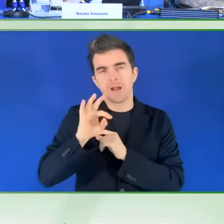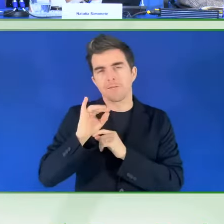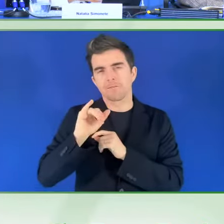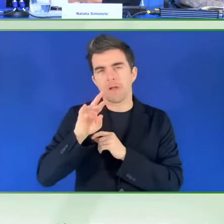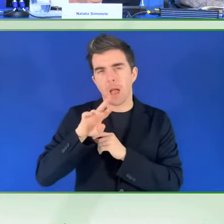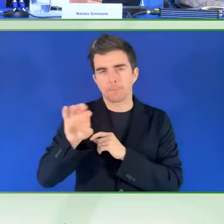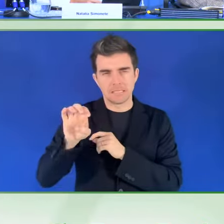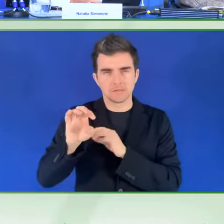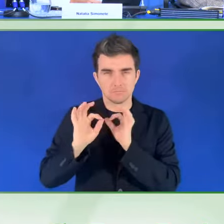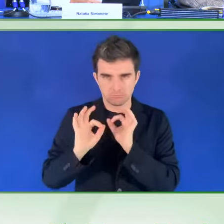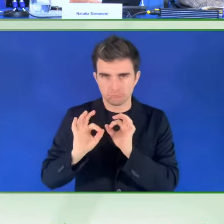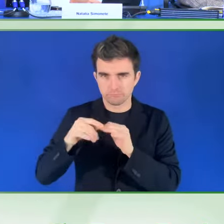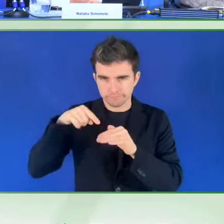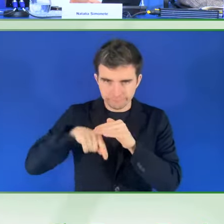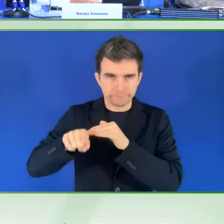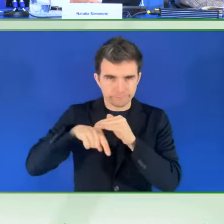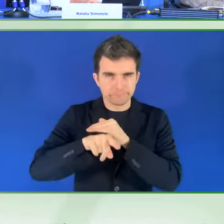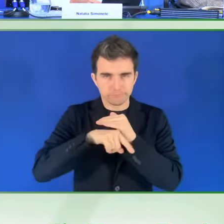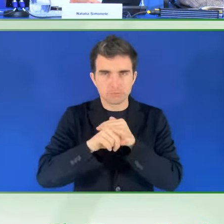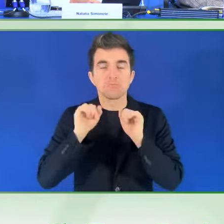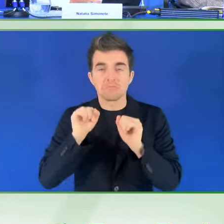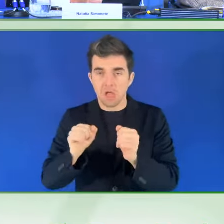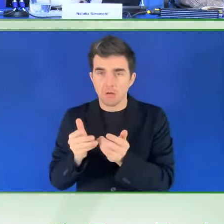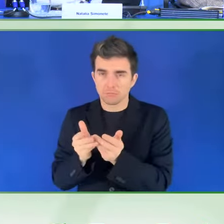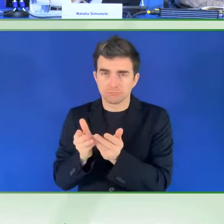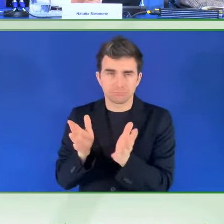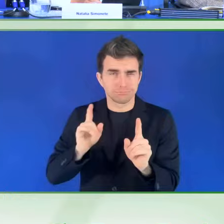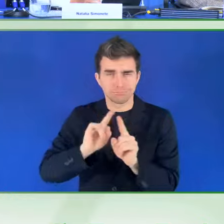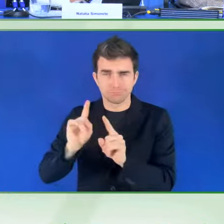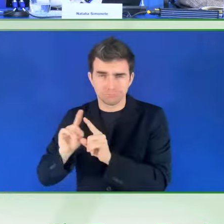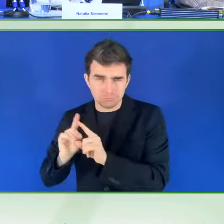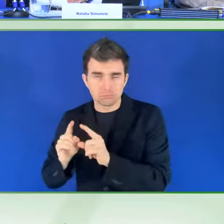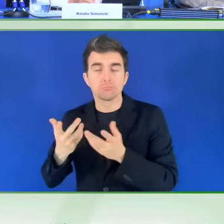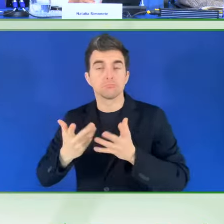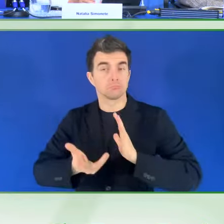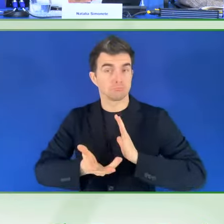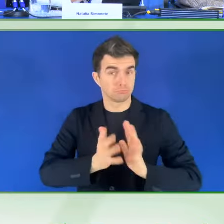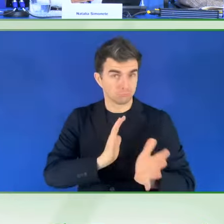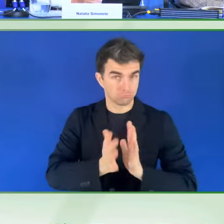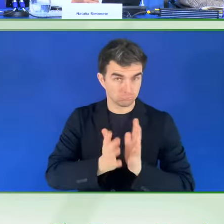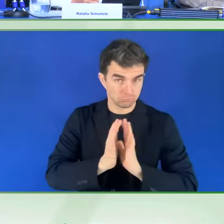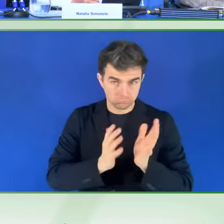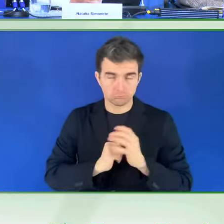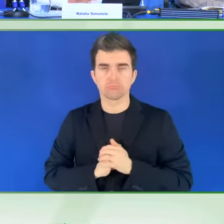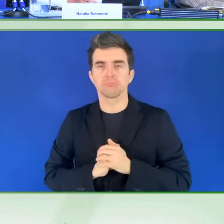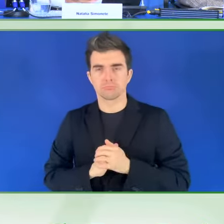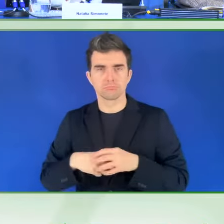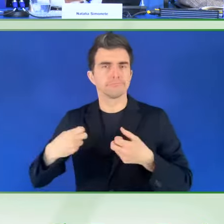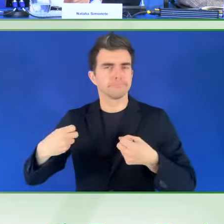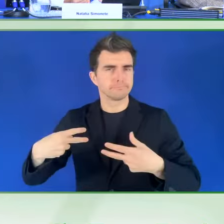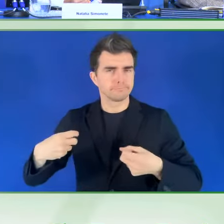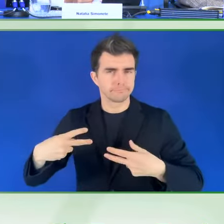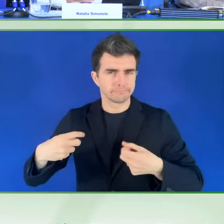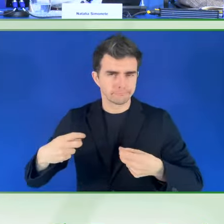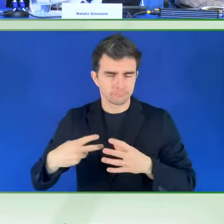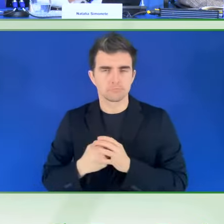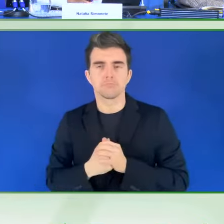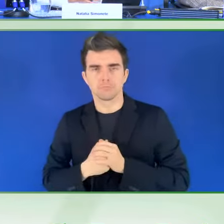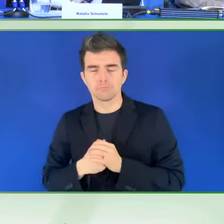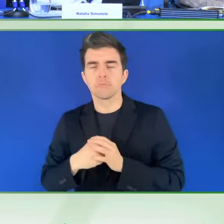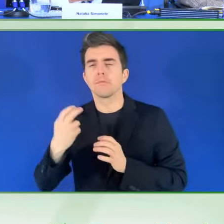The large impact that arts can have on society, and for freedom.